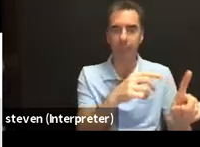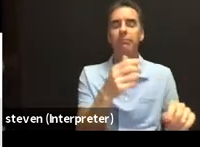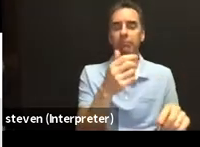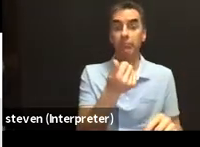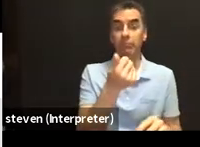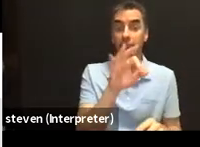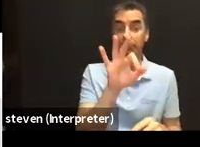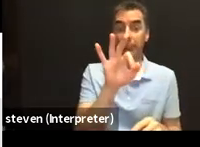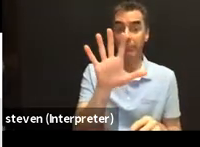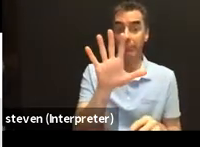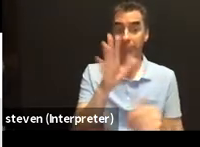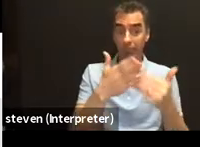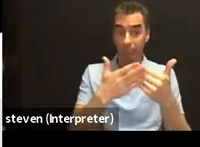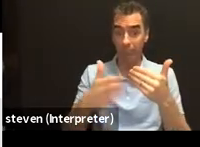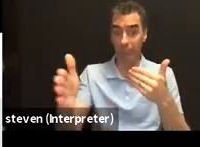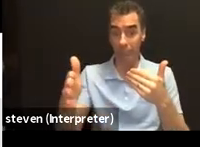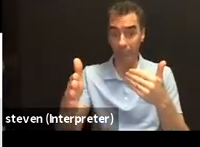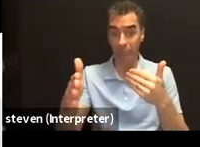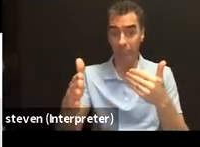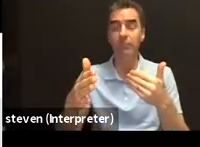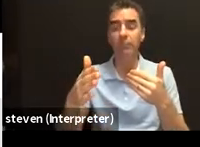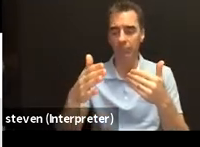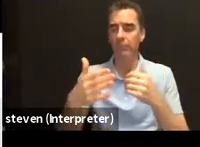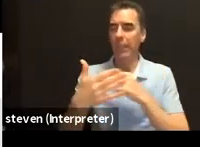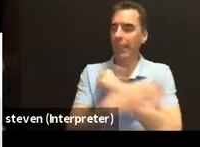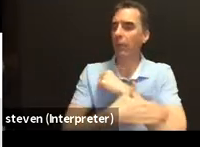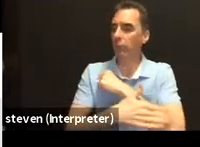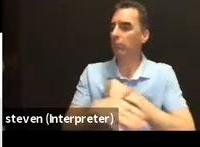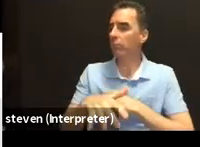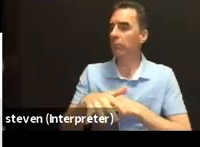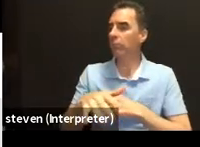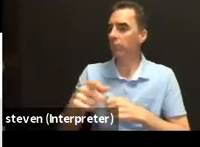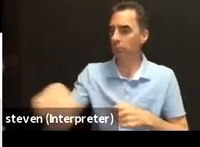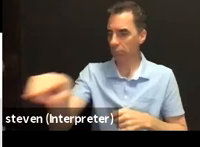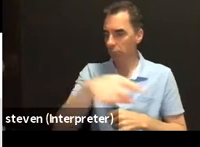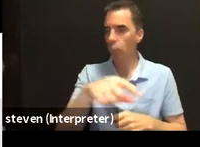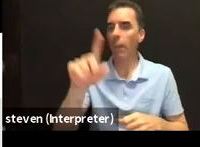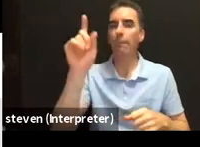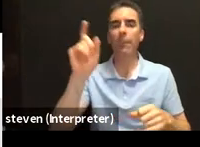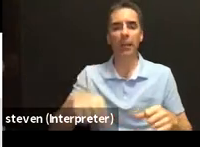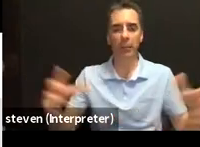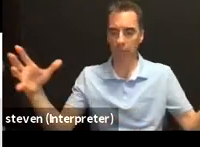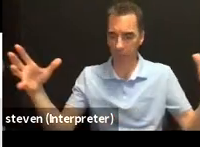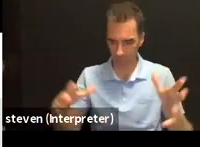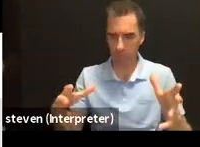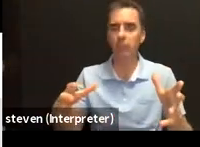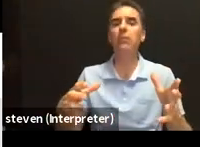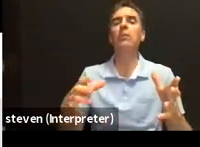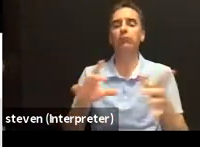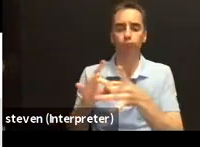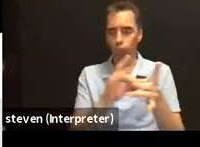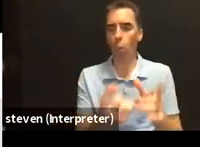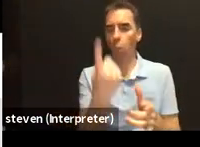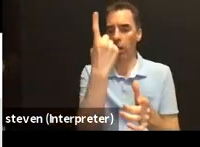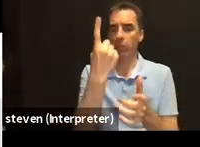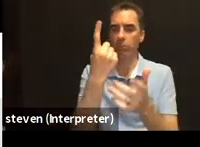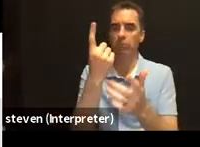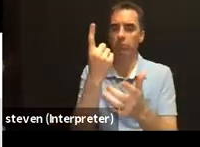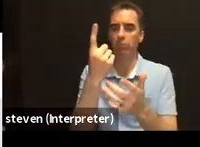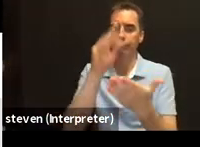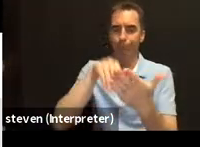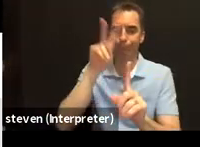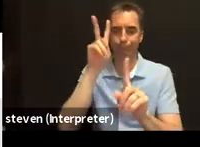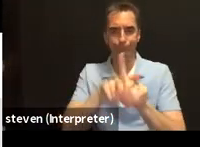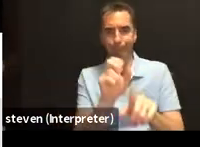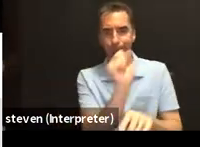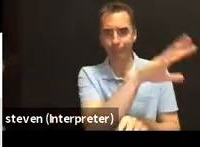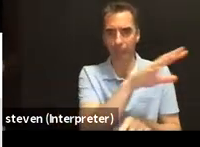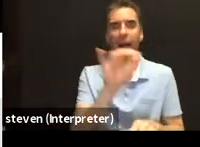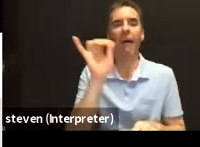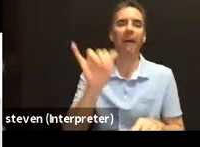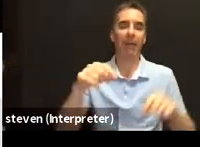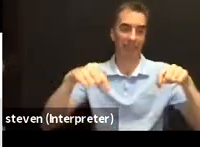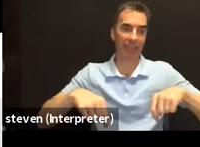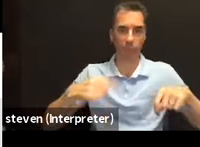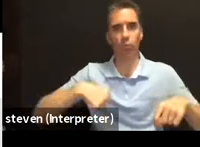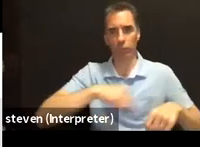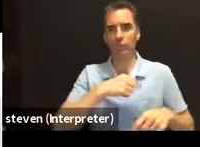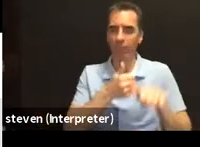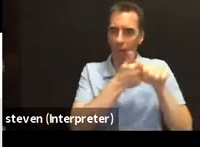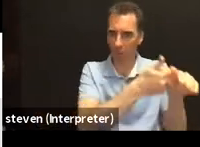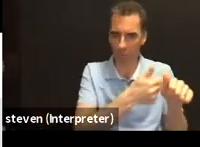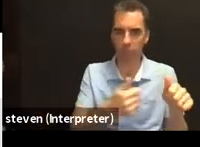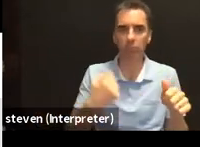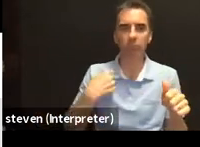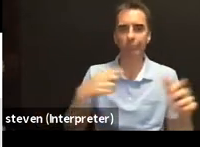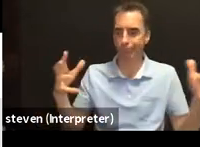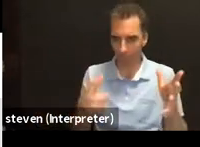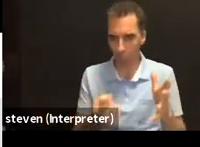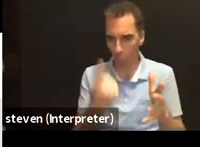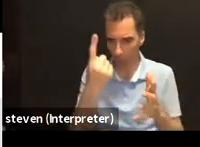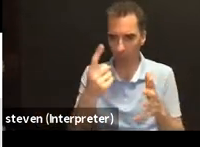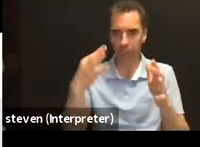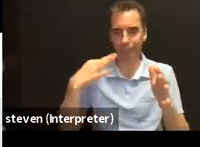maria.rodriguez: Continuous needed to be form or counties needed to come together and apply in one consolidated application. So for us it's Fresno Emma their accounts we do one consolidated application where we apply for federal funding and then you have your internal process of